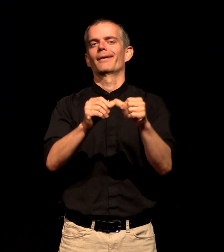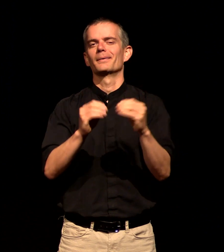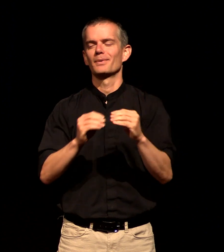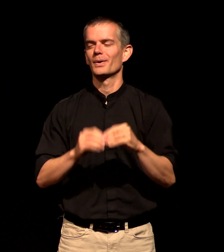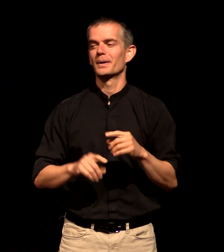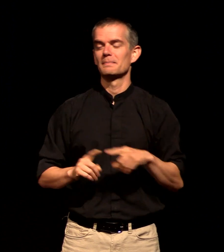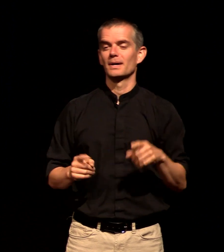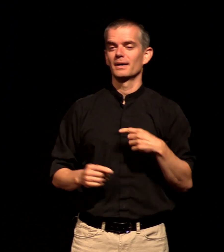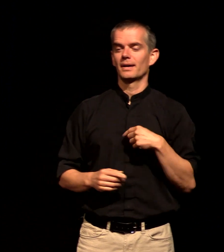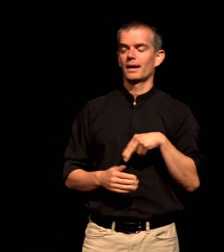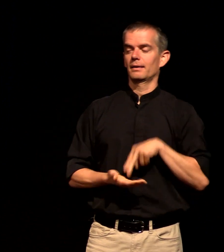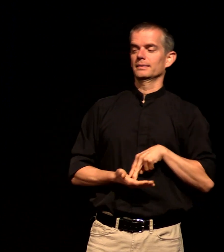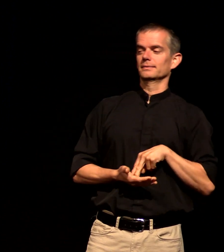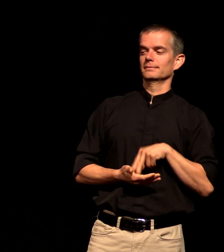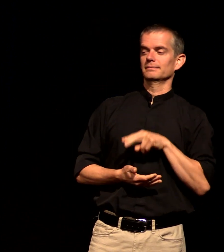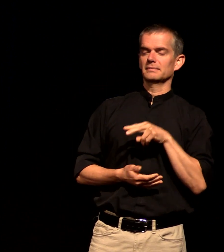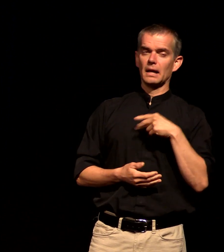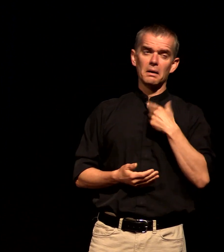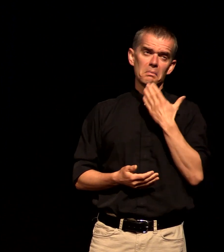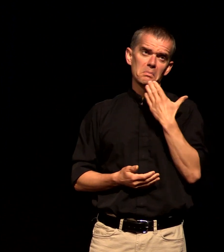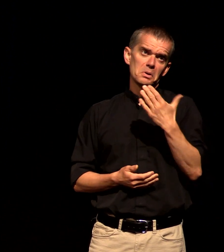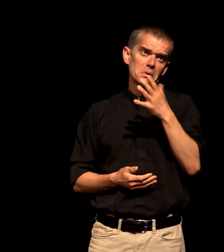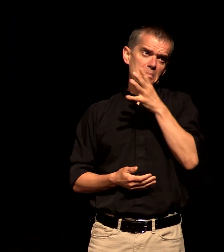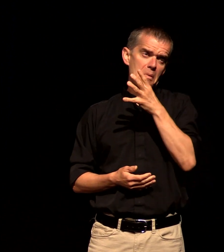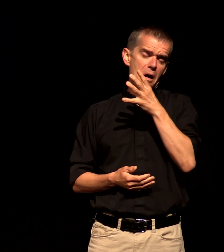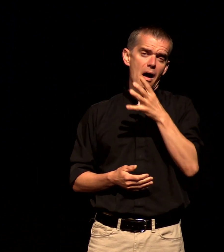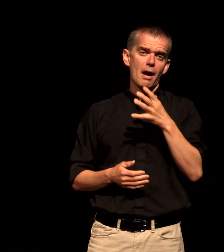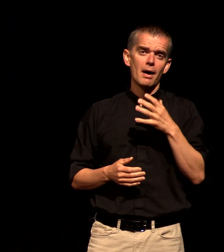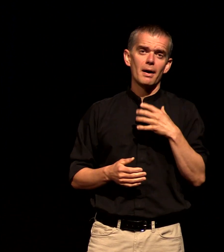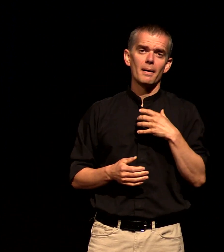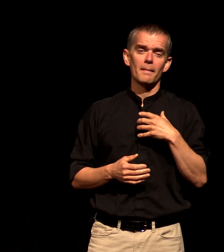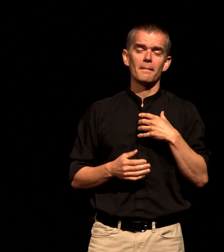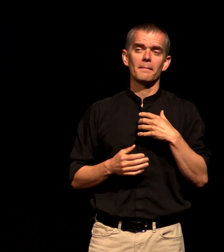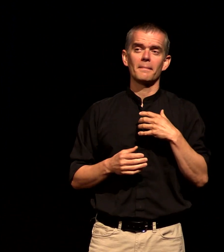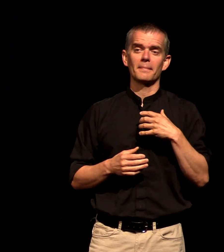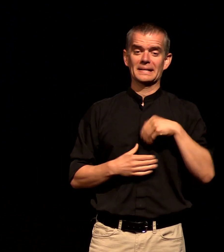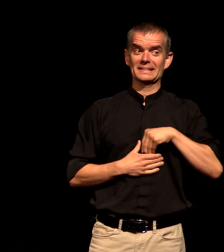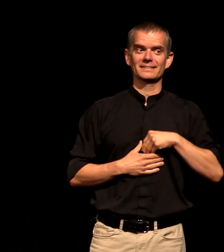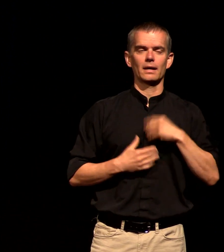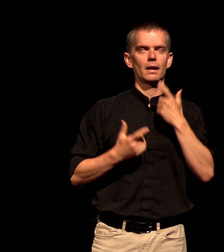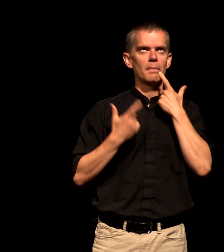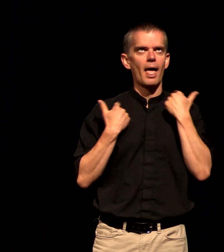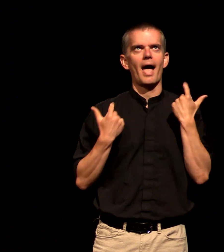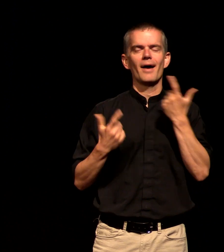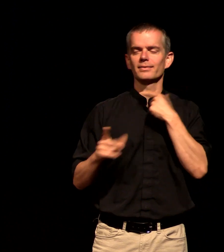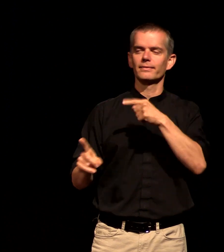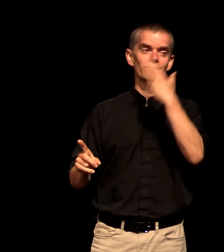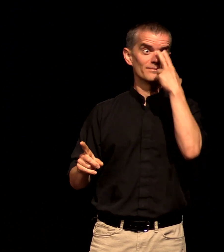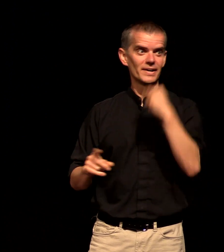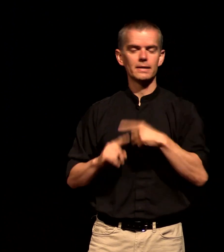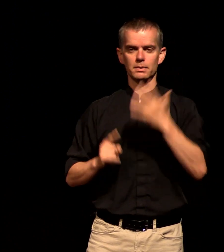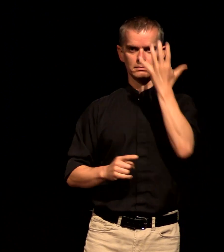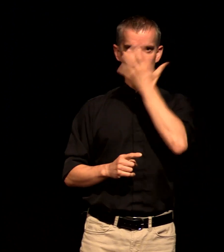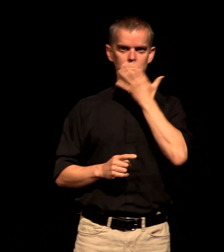was a think a good mom in the moment where I'm laughing inside. But of course, I took it very, very seriously. And we